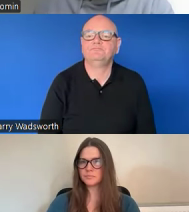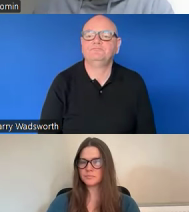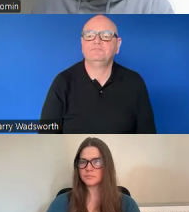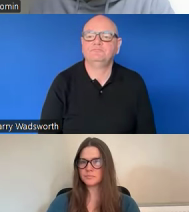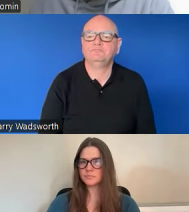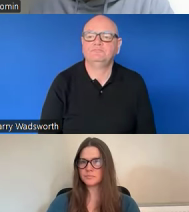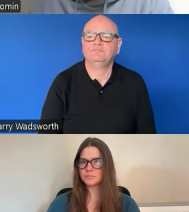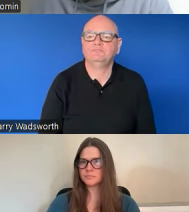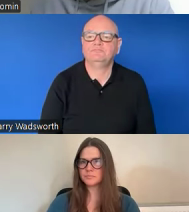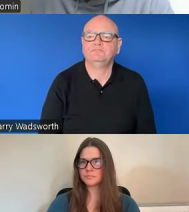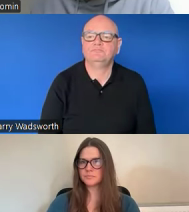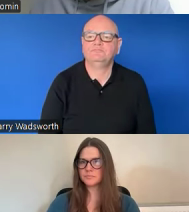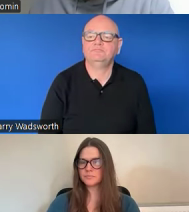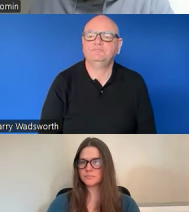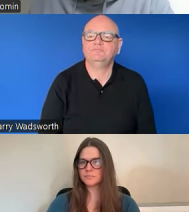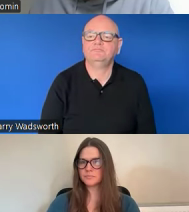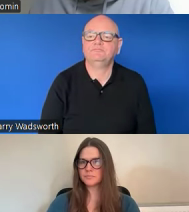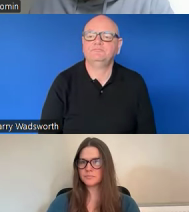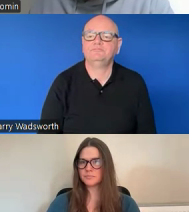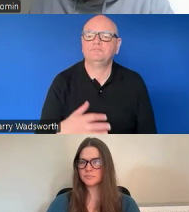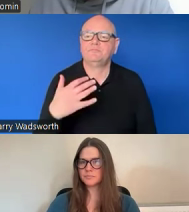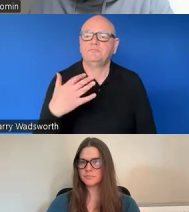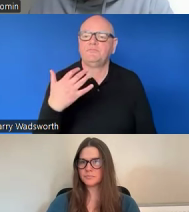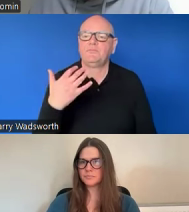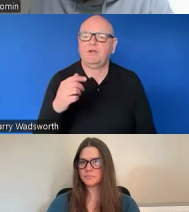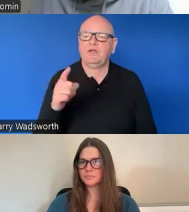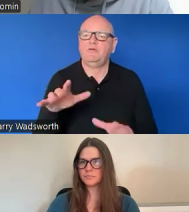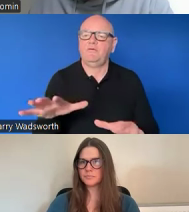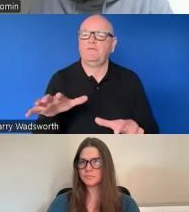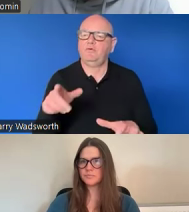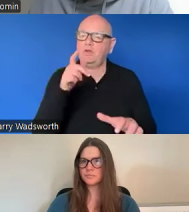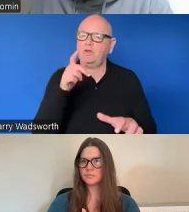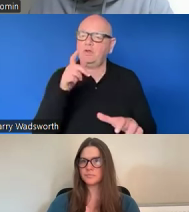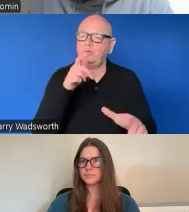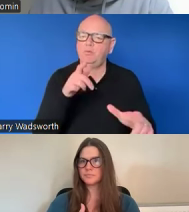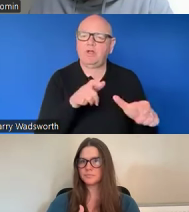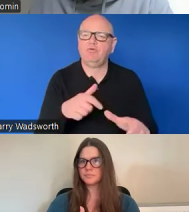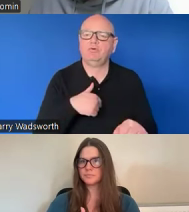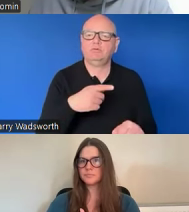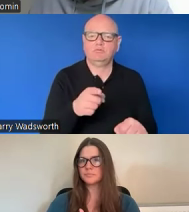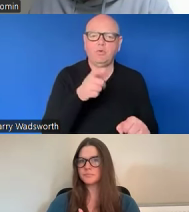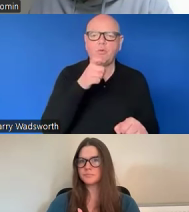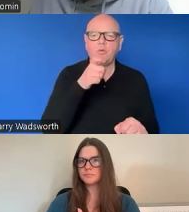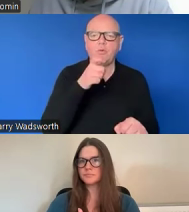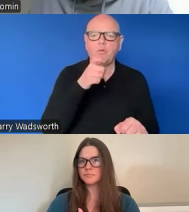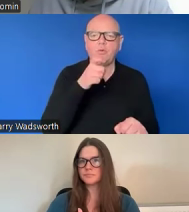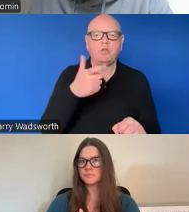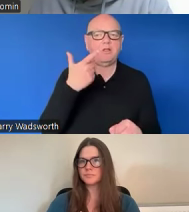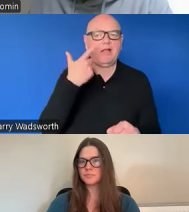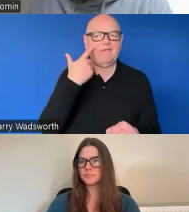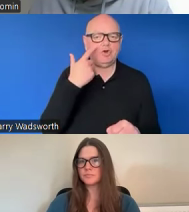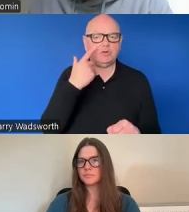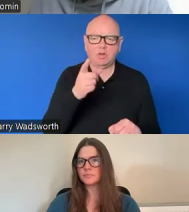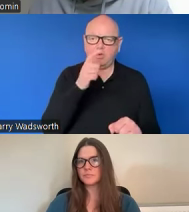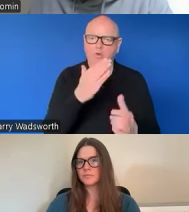Perfect. Okay, so let's have a look, and I'm just going to share the results with everyone here.